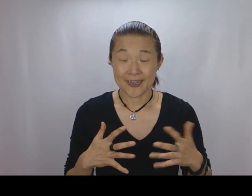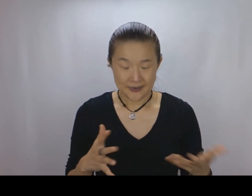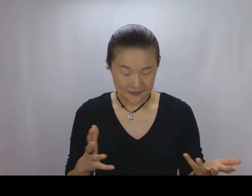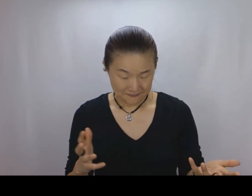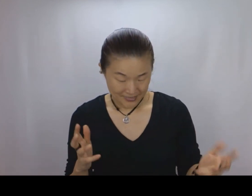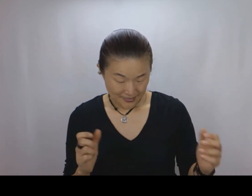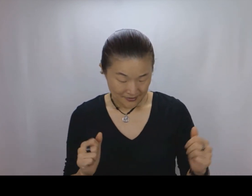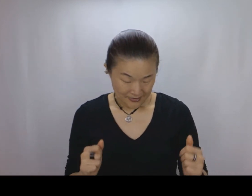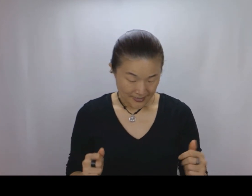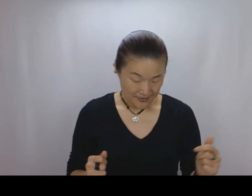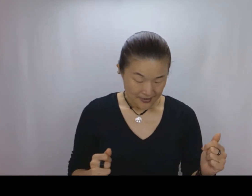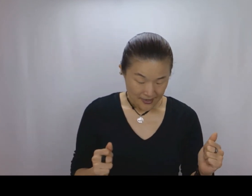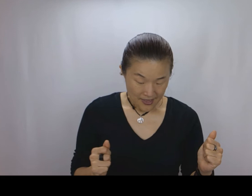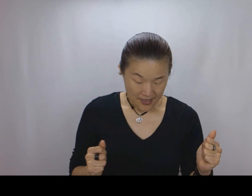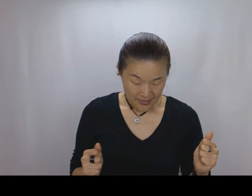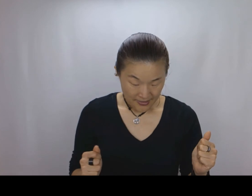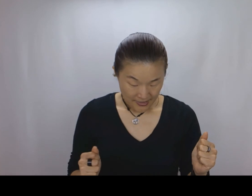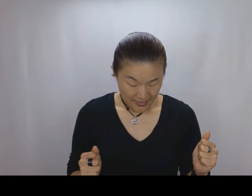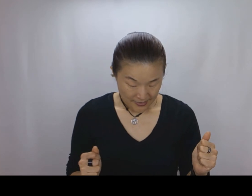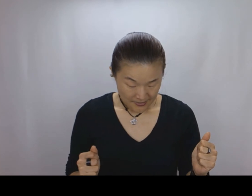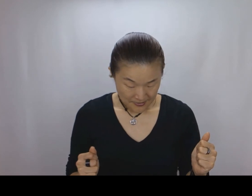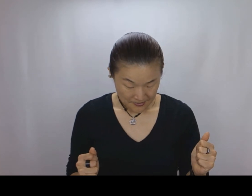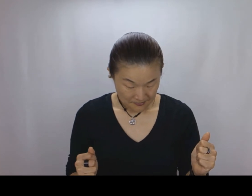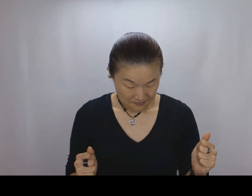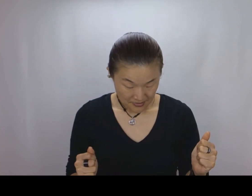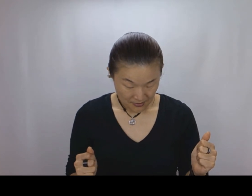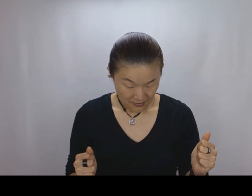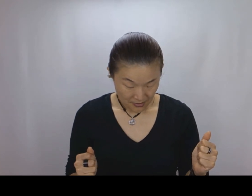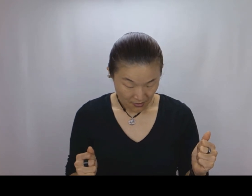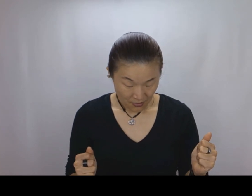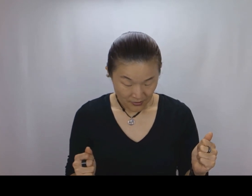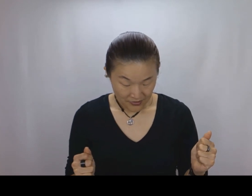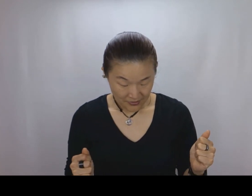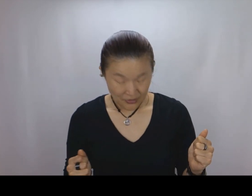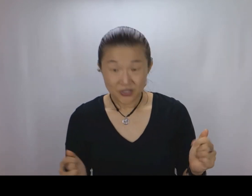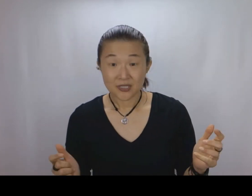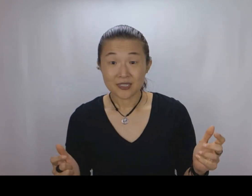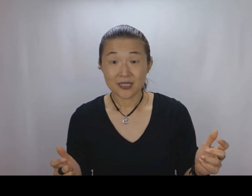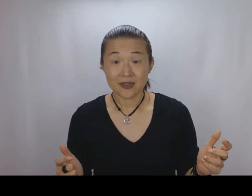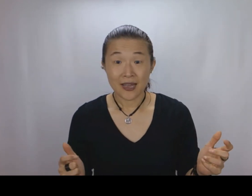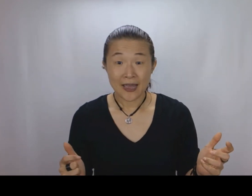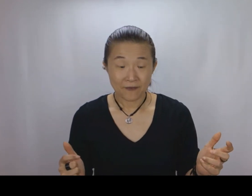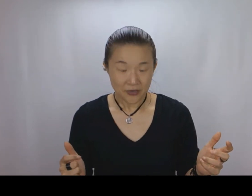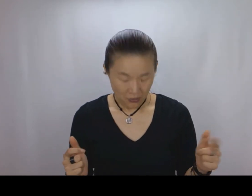OK and those are all of the emotions that I have for ...